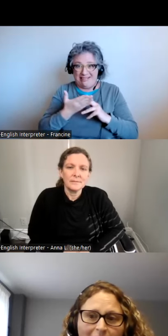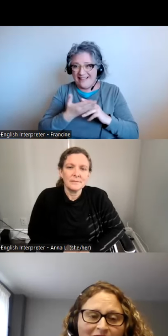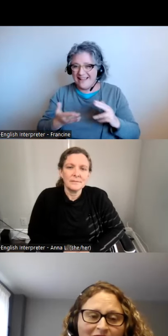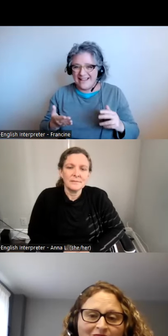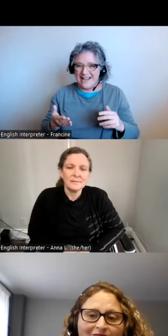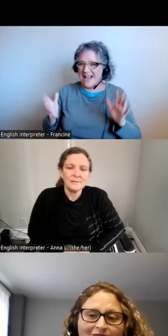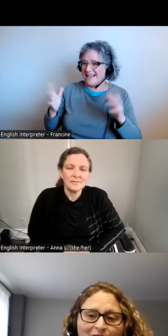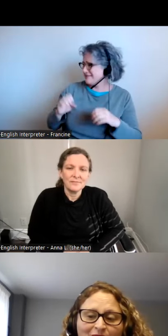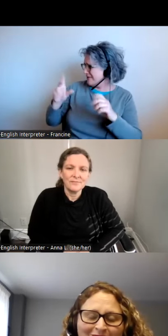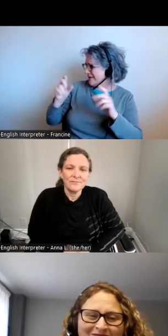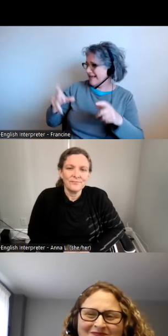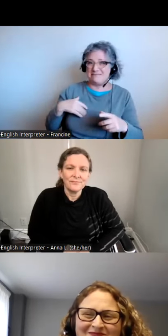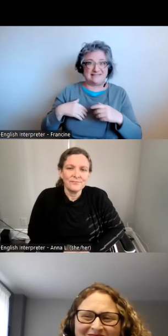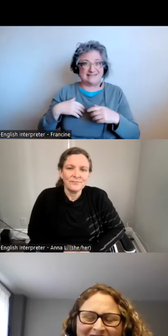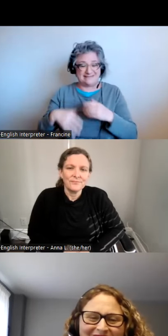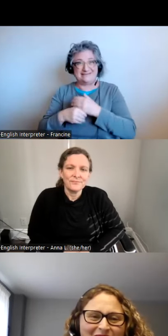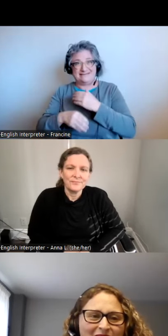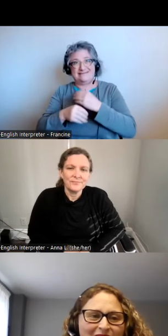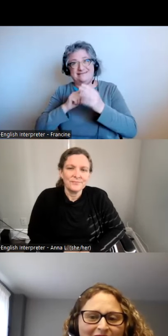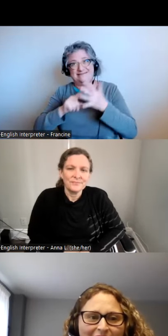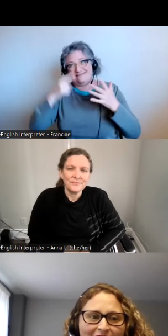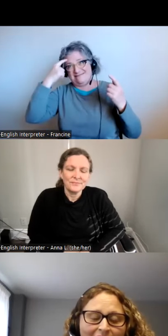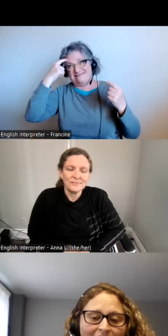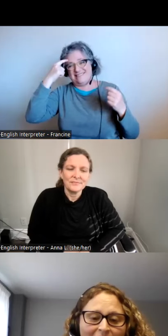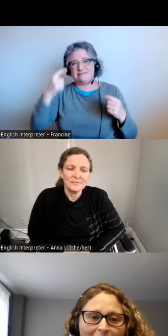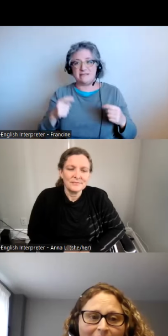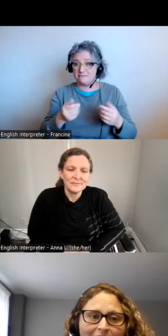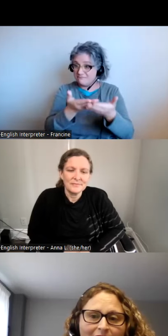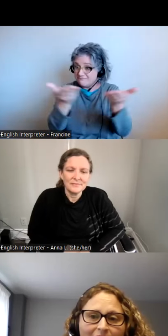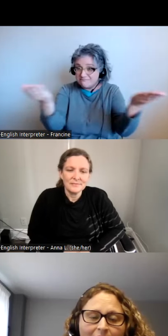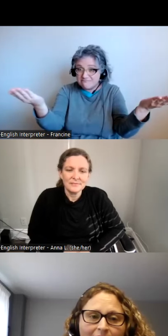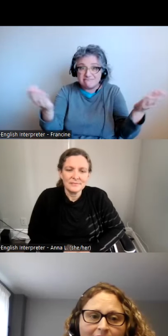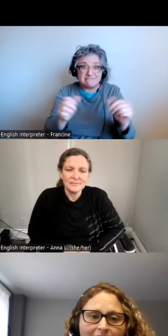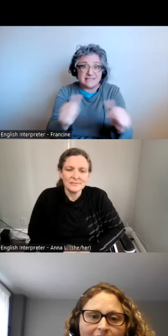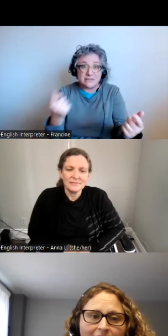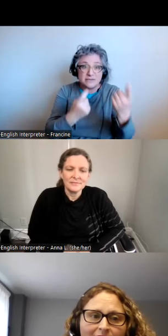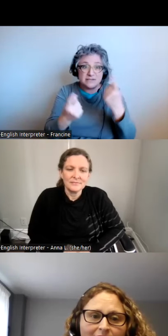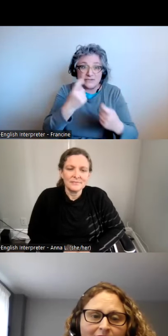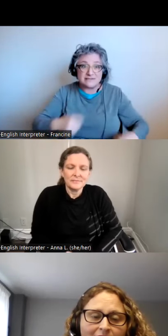Any other thoughts or questions? Sorry. I'm just